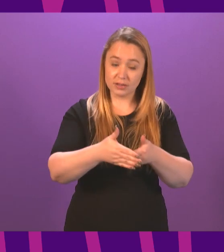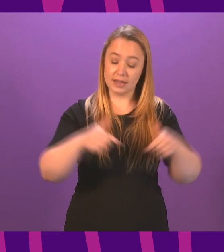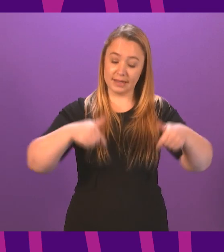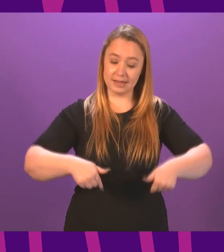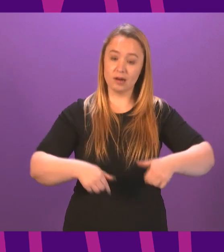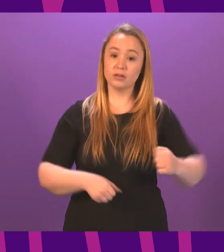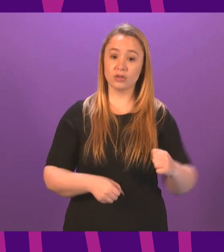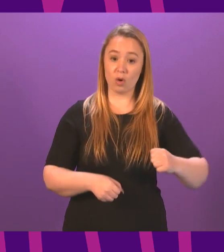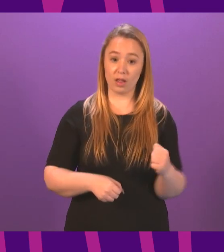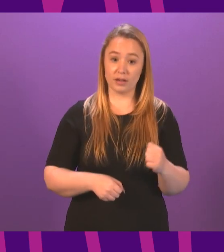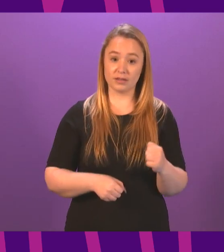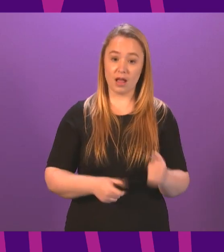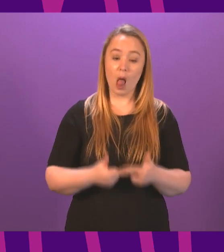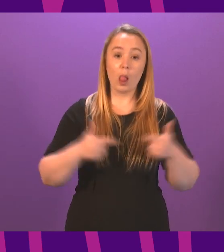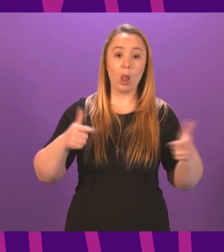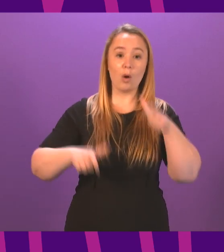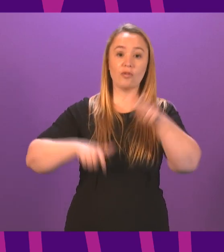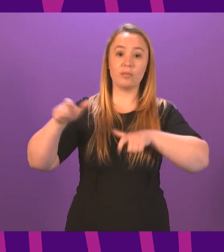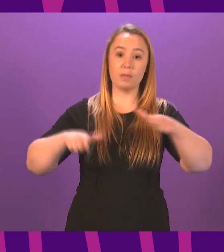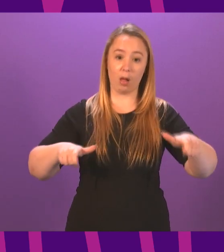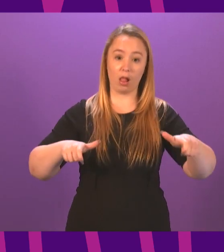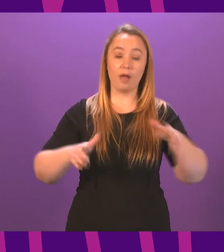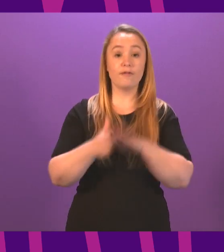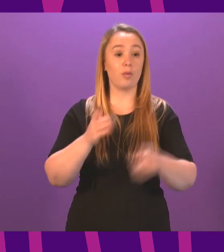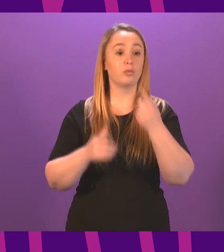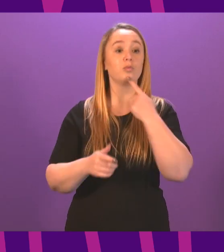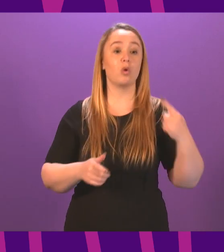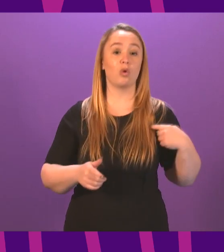of the population will go into the highest level of restrictions from tomorrow evening.